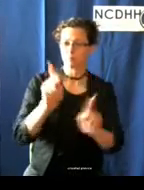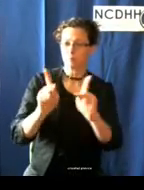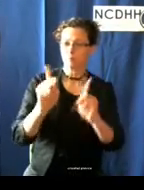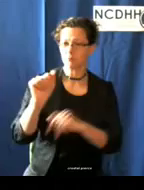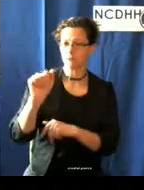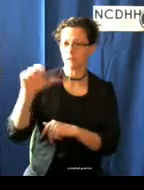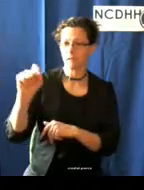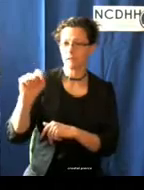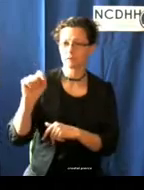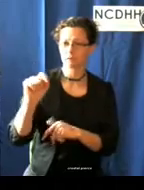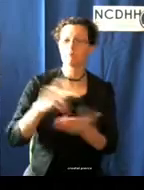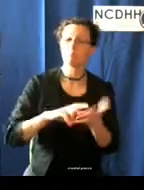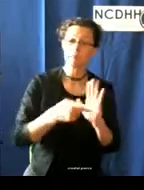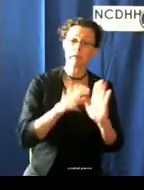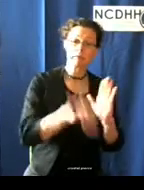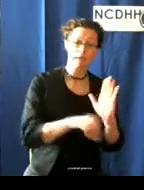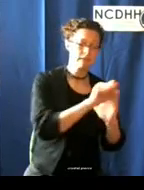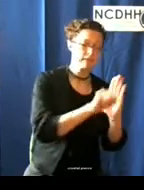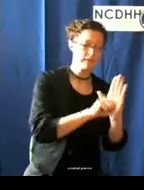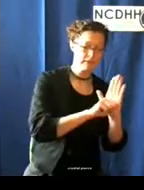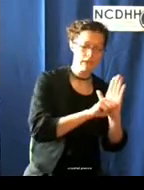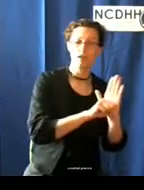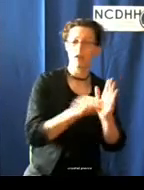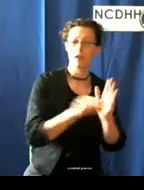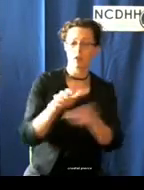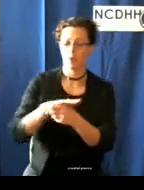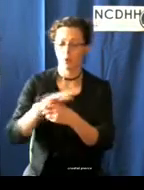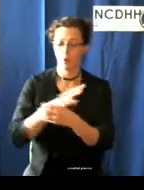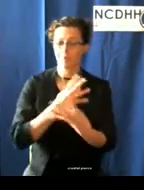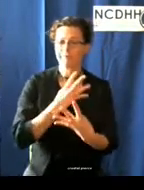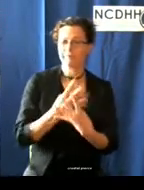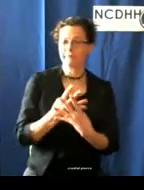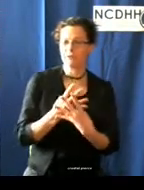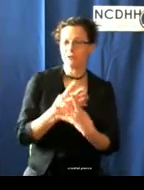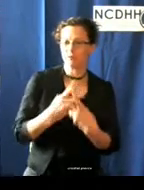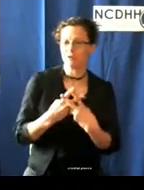AND LOCAL JAILS AND PRISONS, JUVENILE CORRECTIONAL FACILITIES